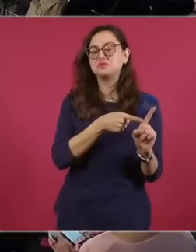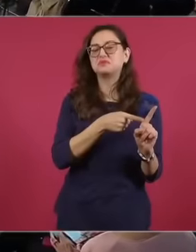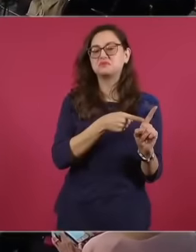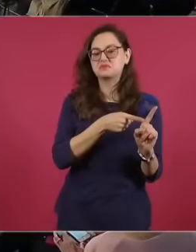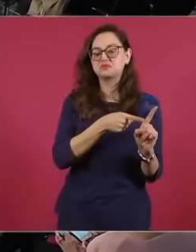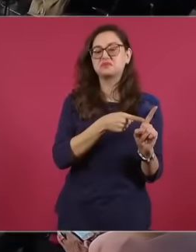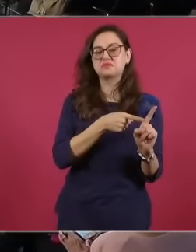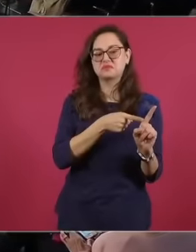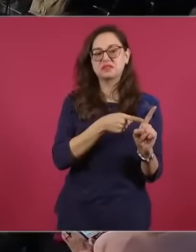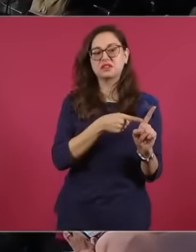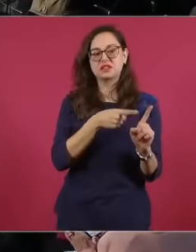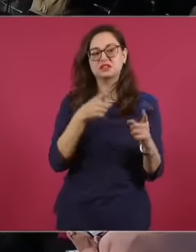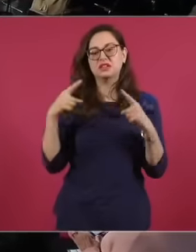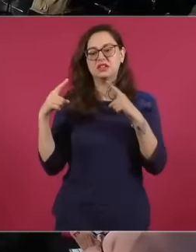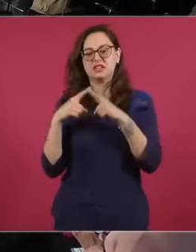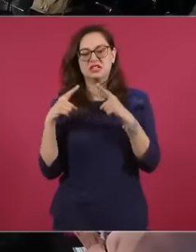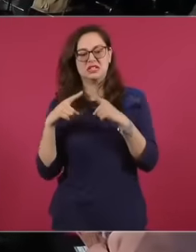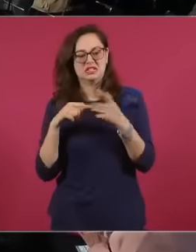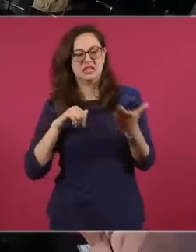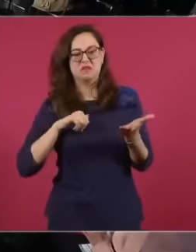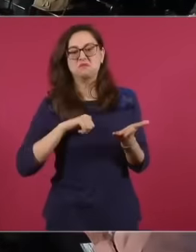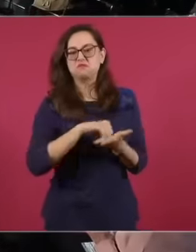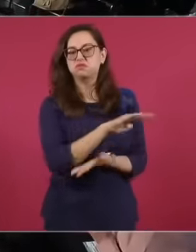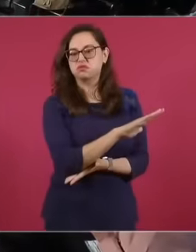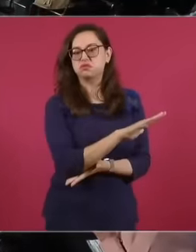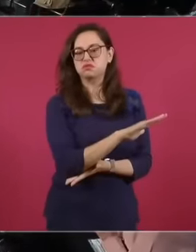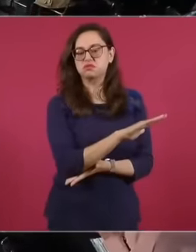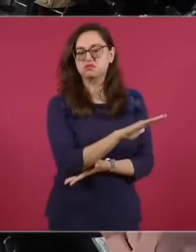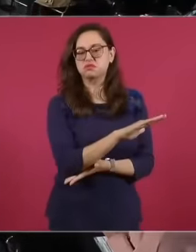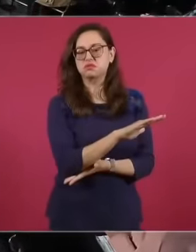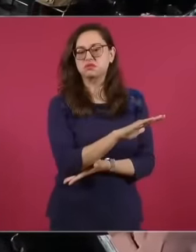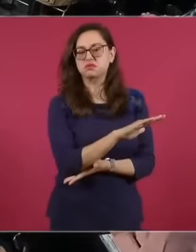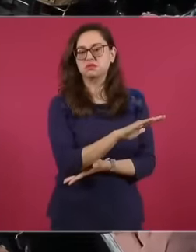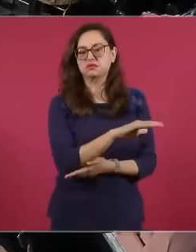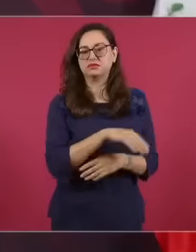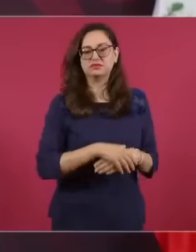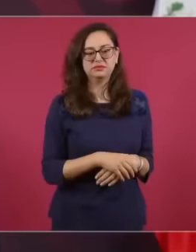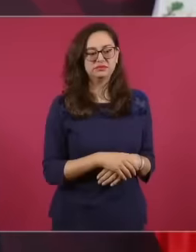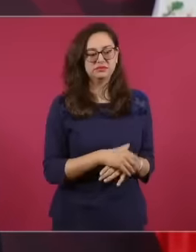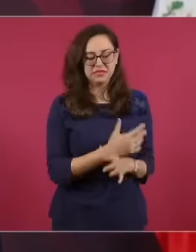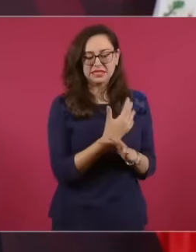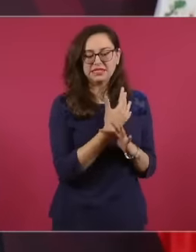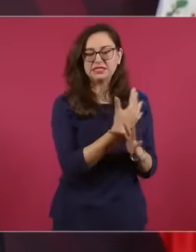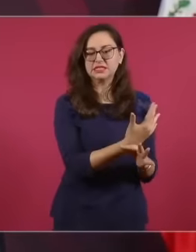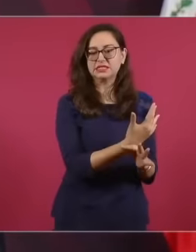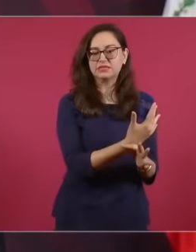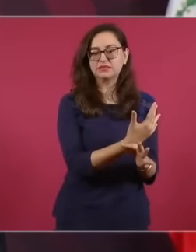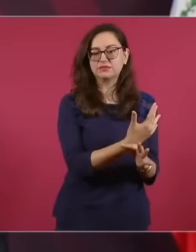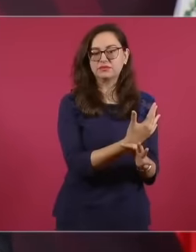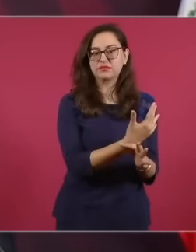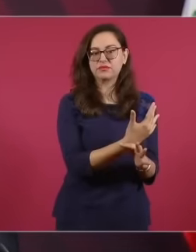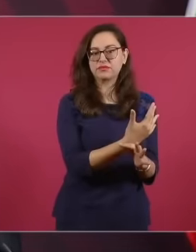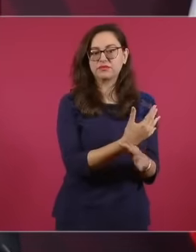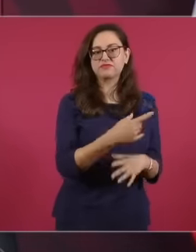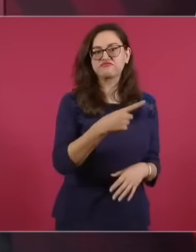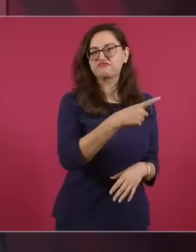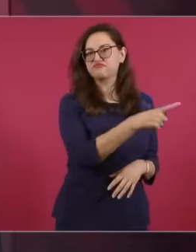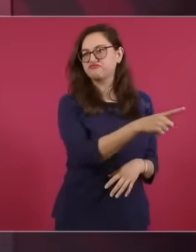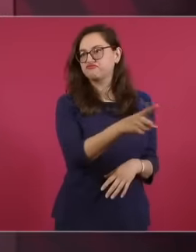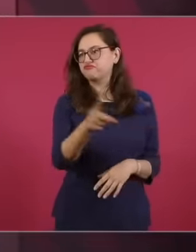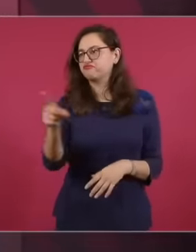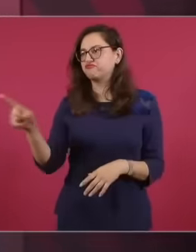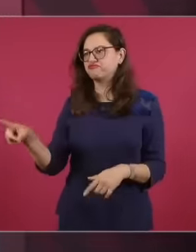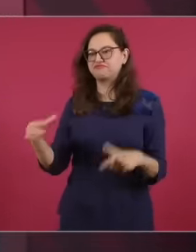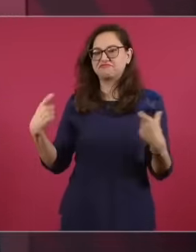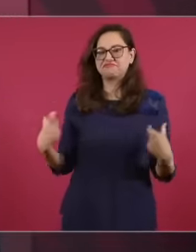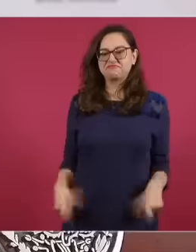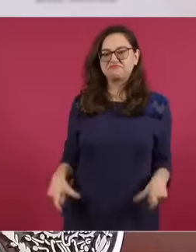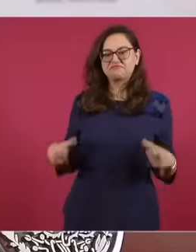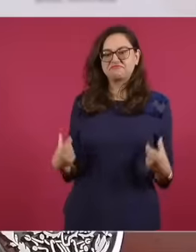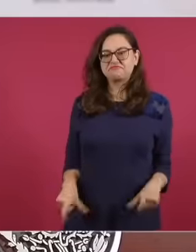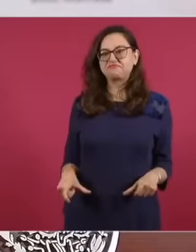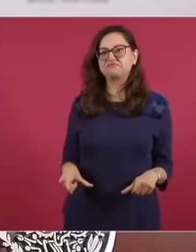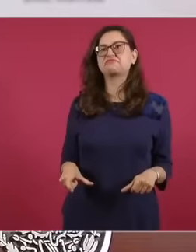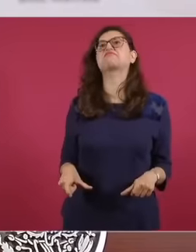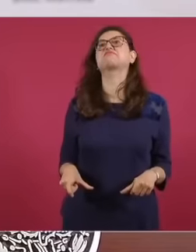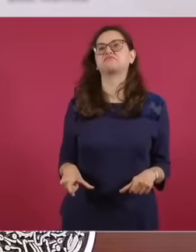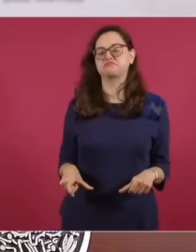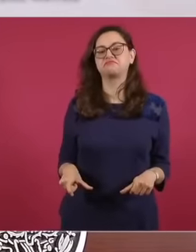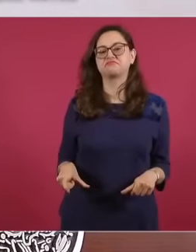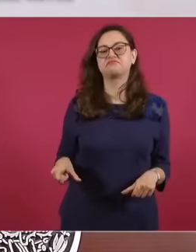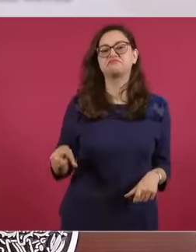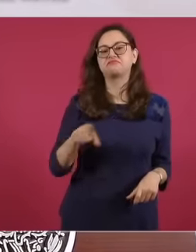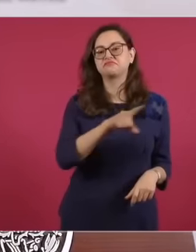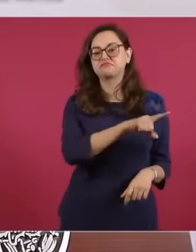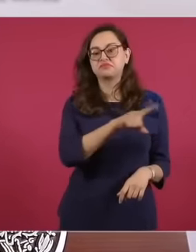excommunicated, even told the oligarchs of that time that the oligarchs